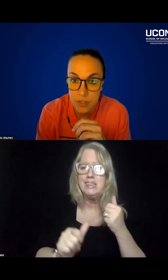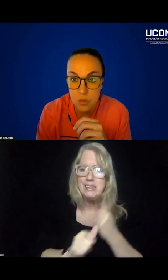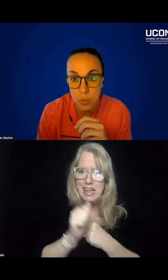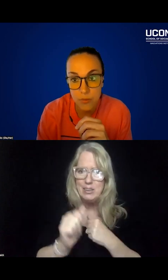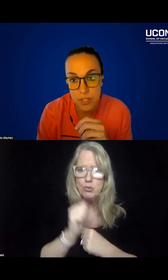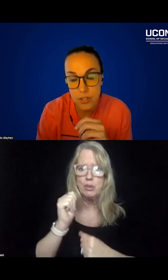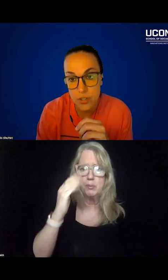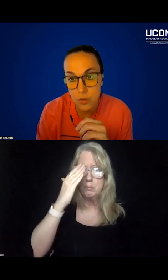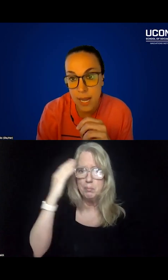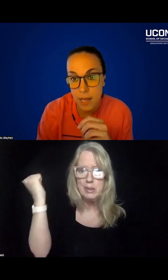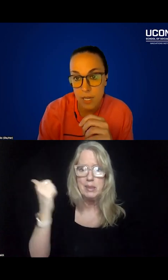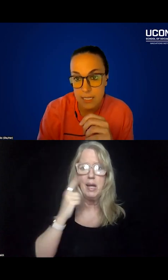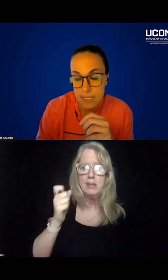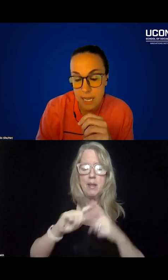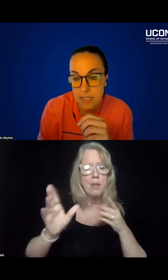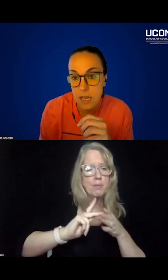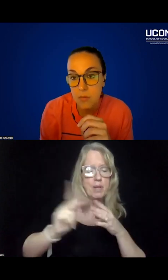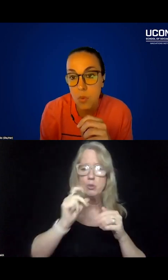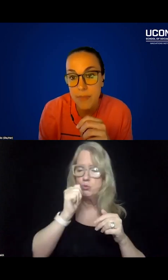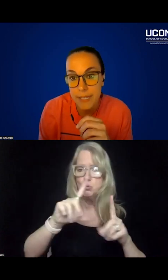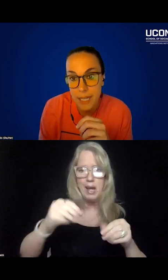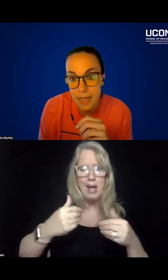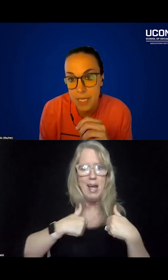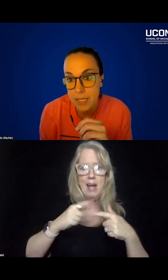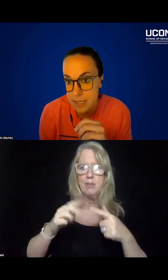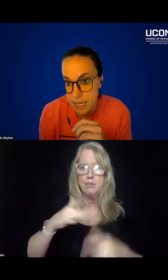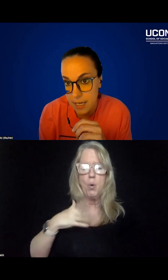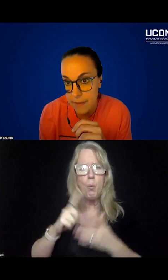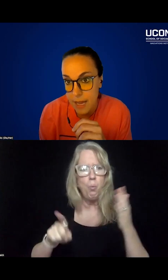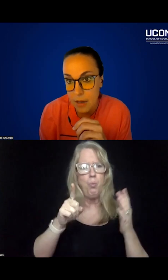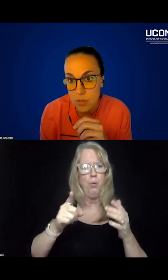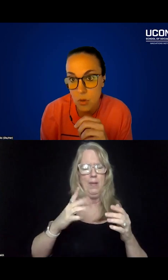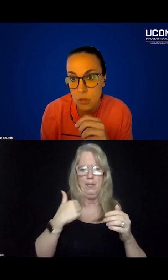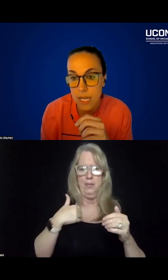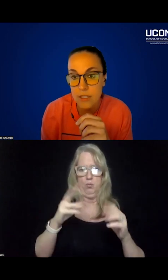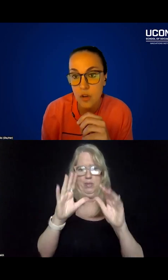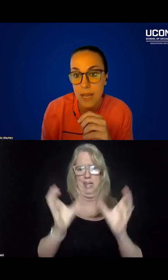SCHOOL DON'T HAVE A SENSE OF THE CLIMATE IN THE HOUSEHOLD SO